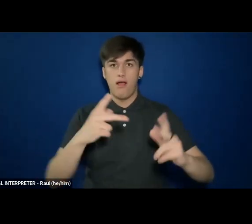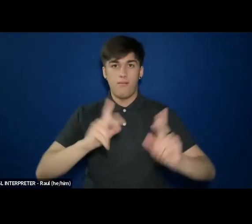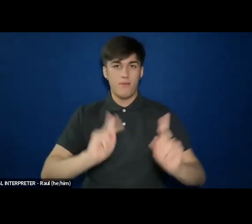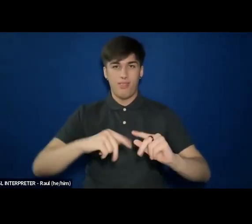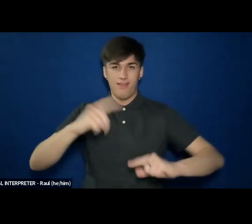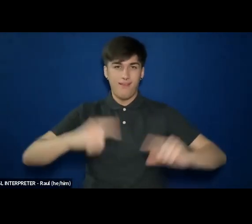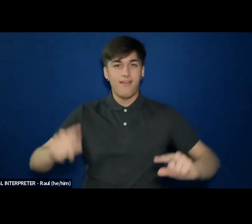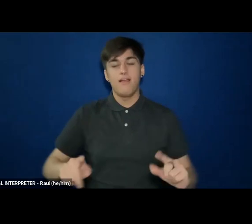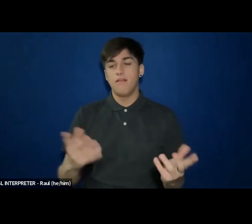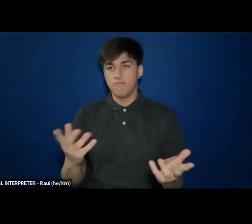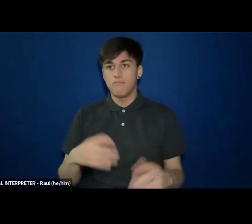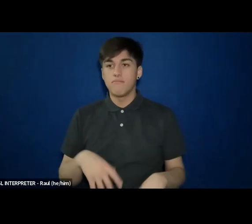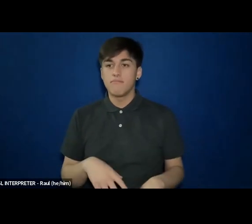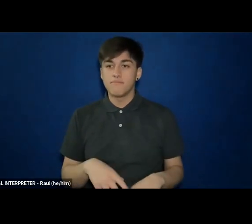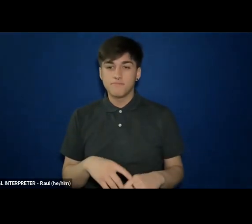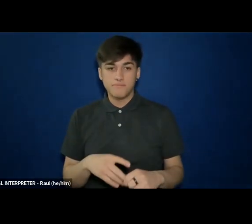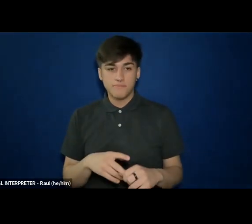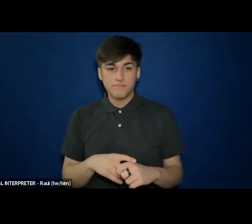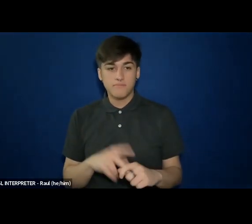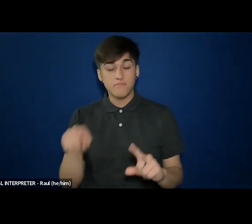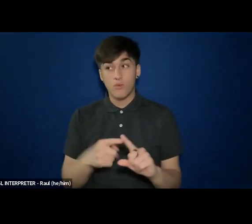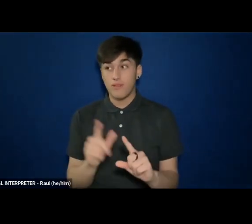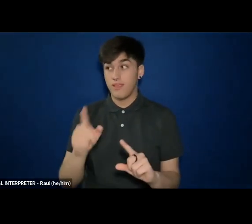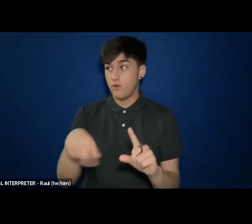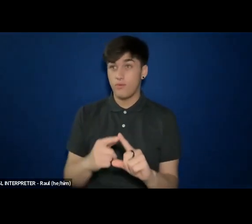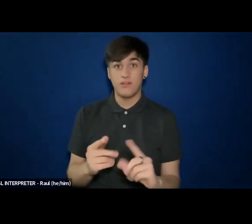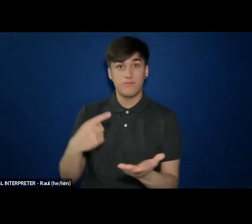the gaps and getting to digital equity. We're actually hearing from the people that we need to